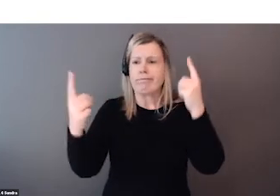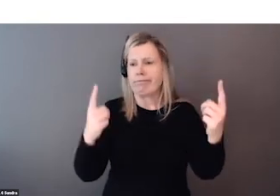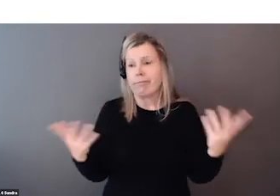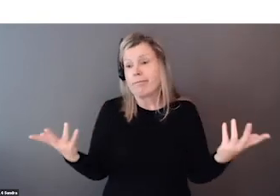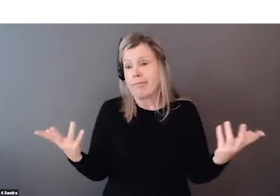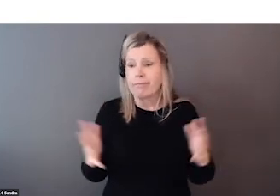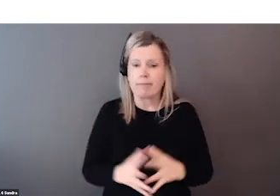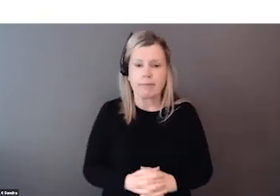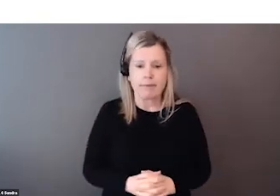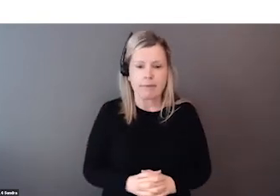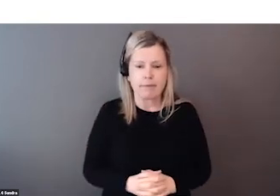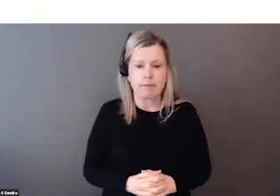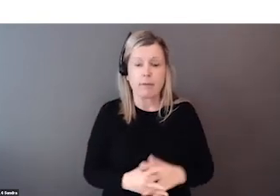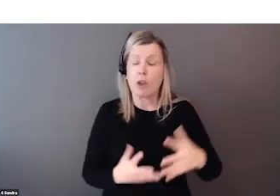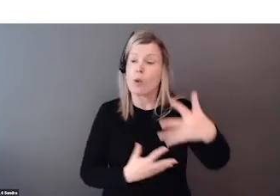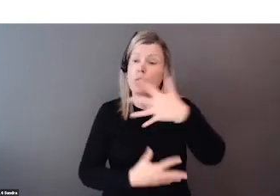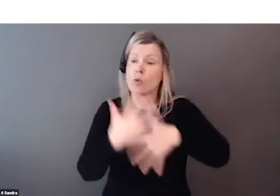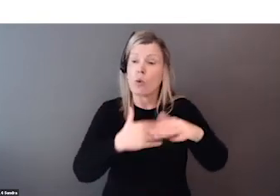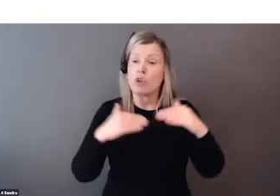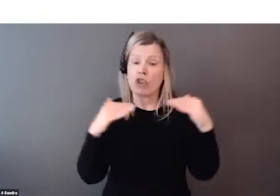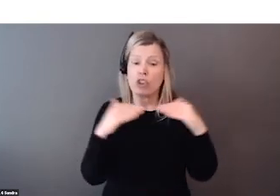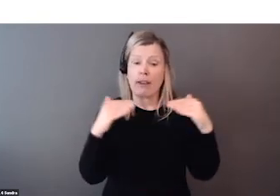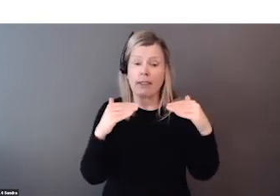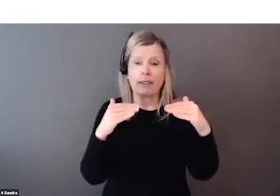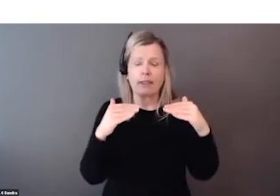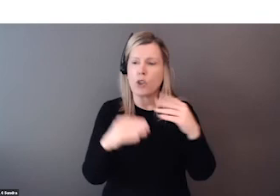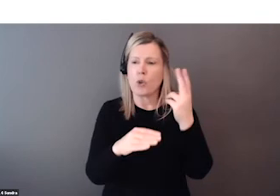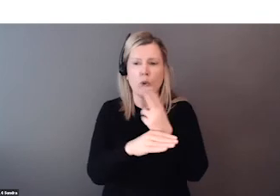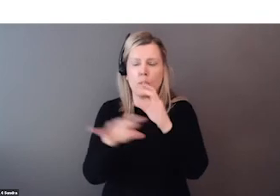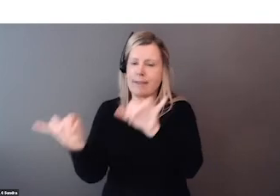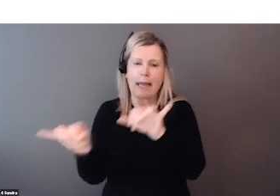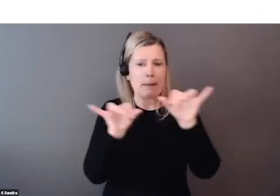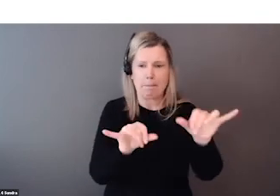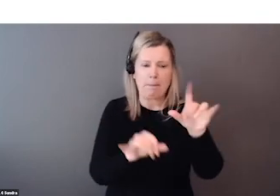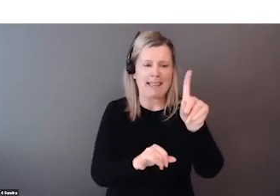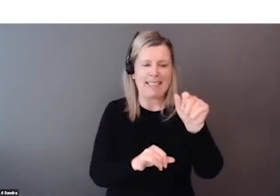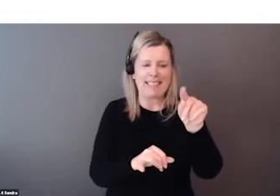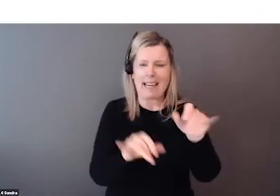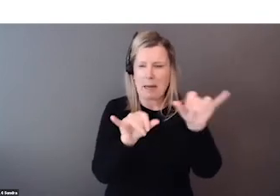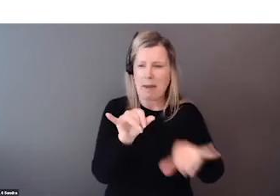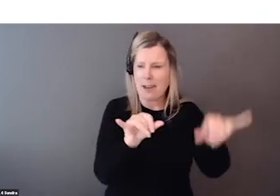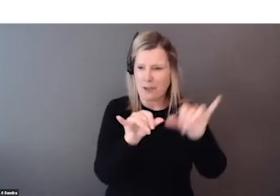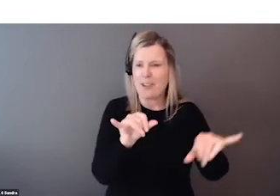Even social justice efforts replicate the same data pattern at a smaller scale causing exclusion